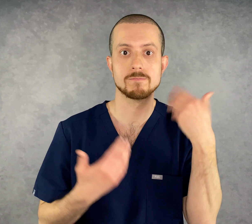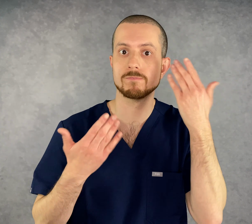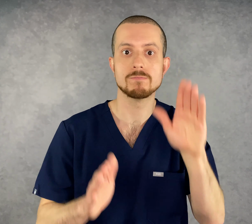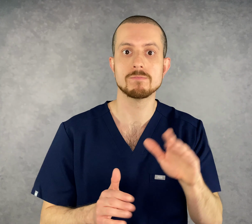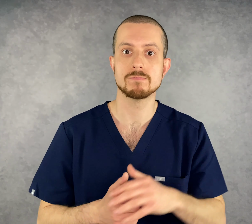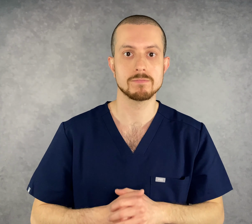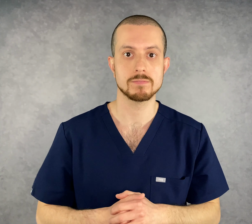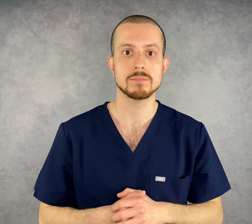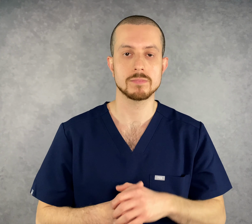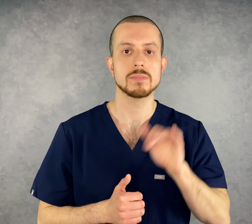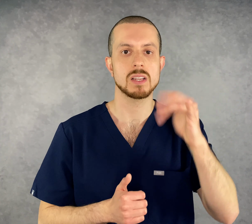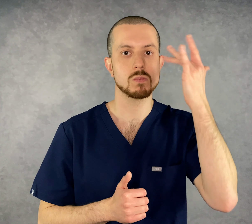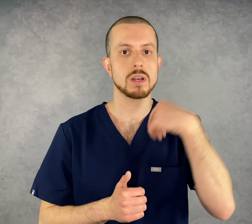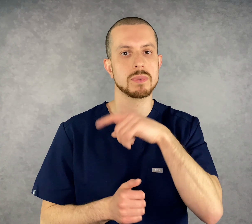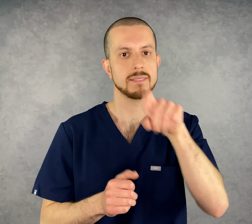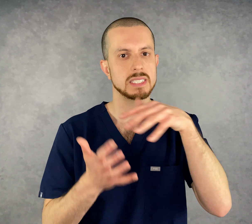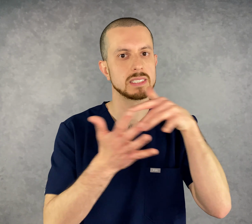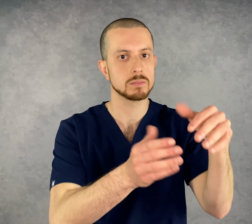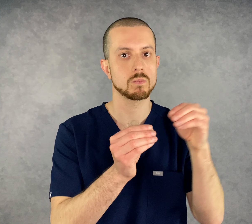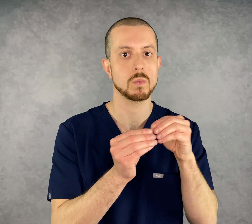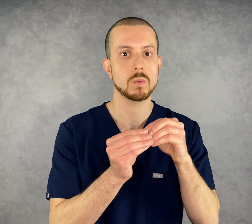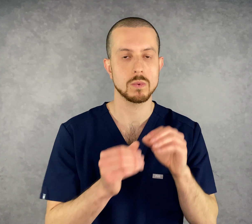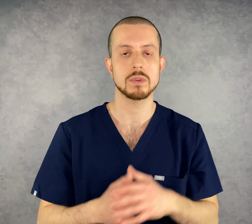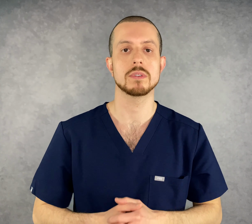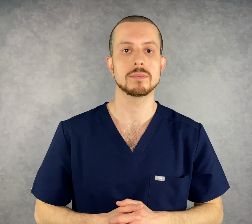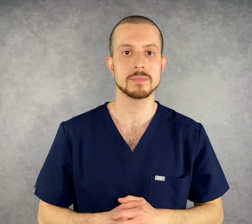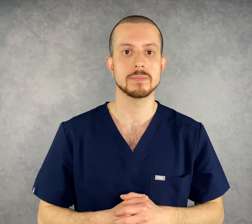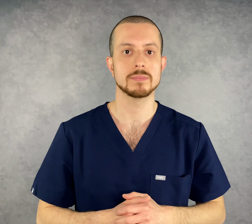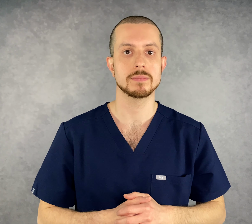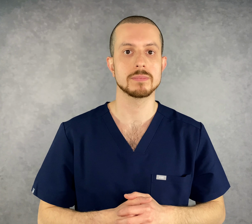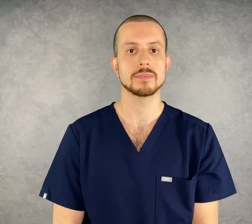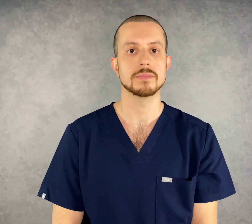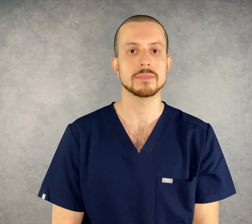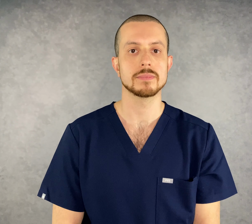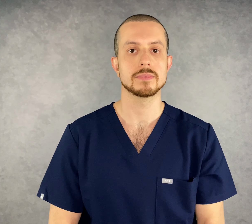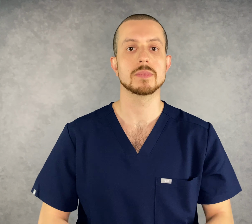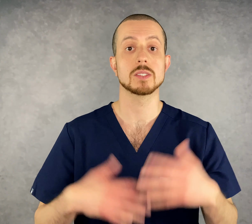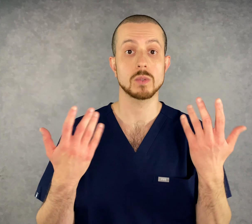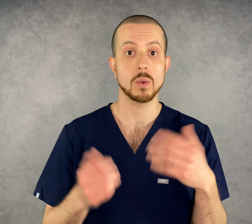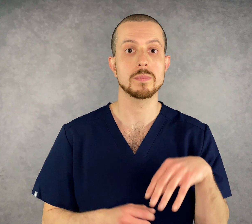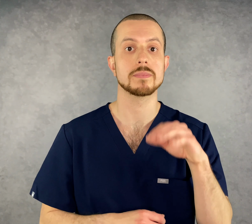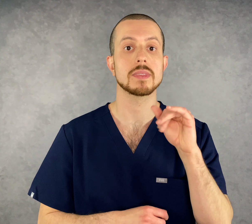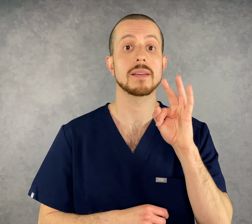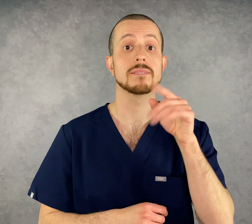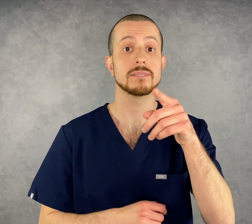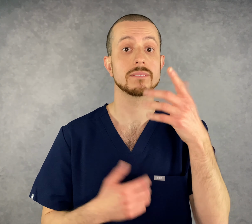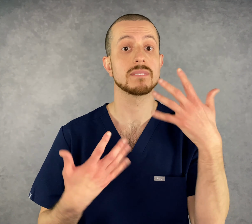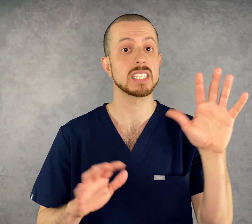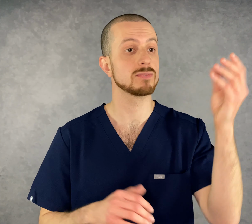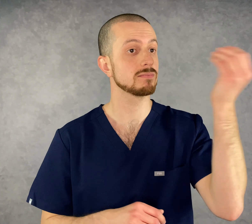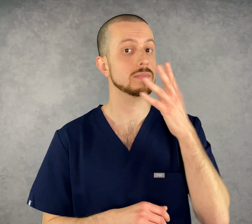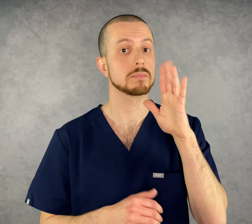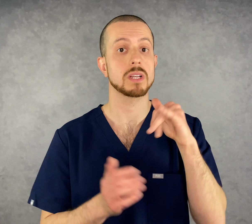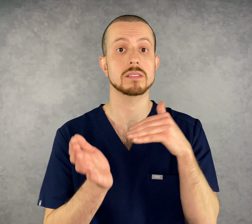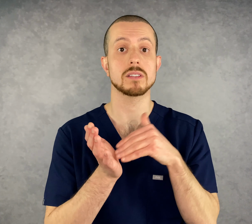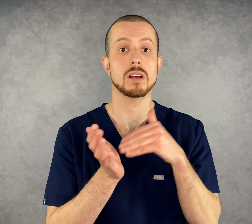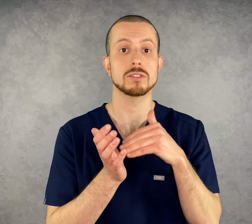We don't know yet. That's why we need to continue studying this. So, if you've been told by a physician that you've